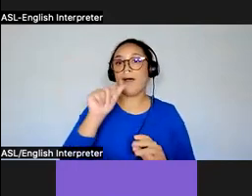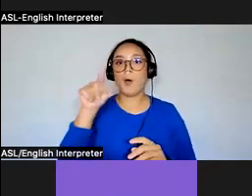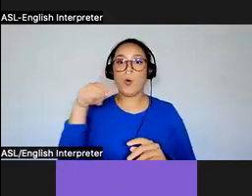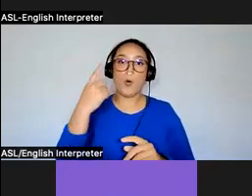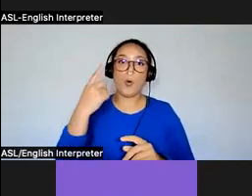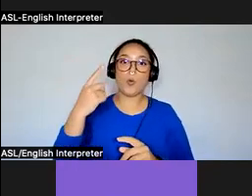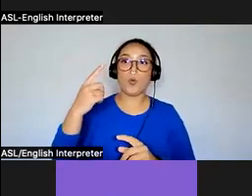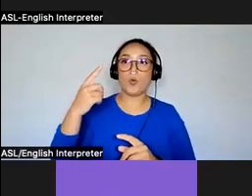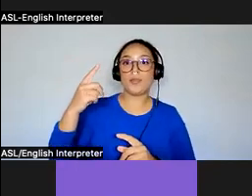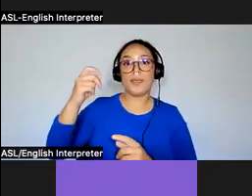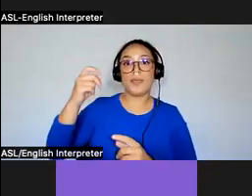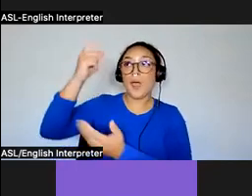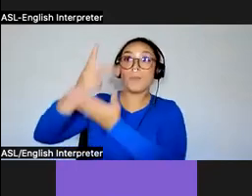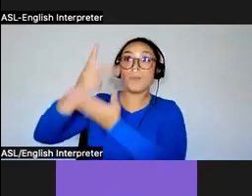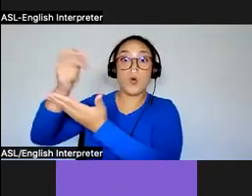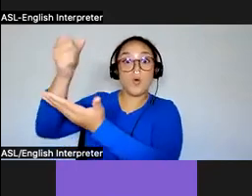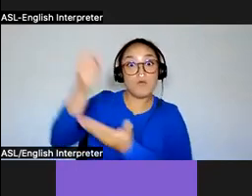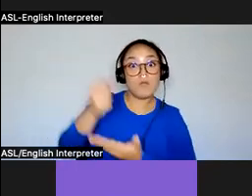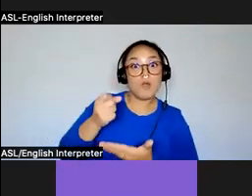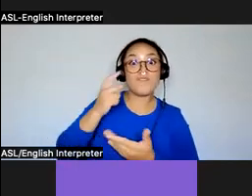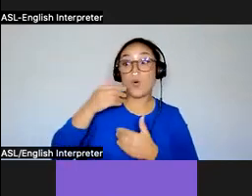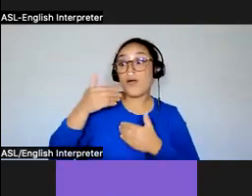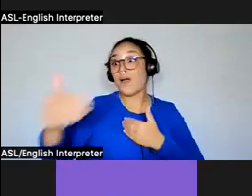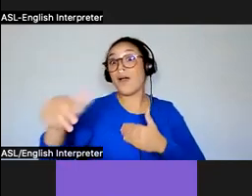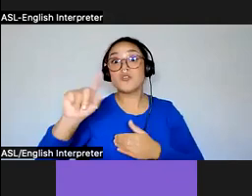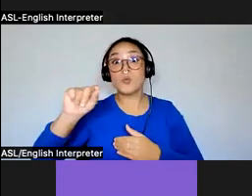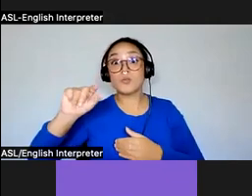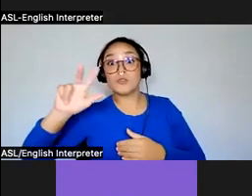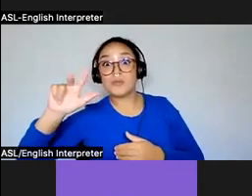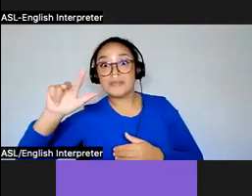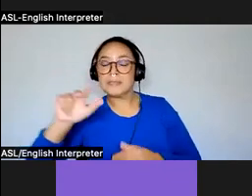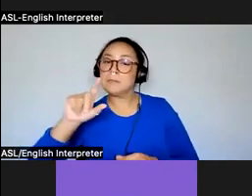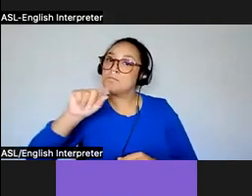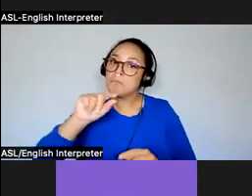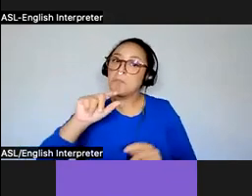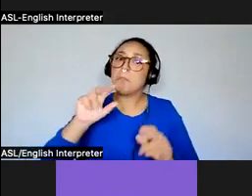the Parks 2023 season, but other events will join that as well.